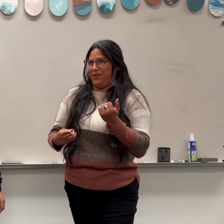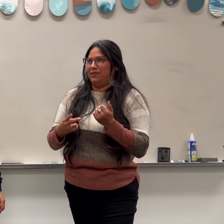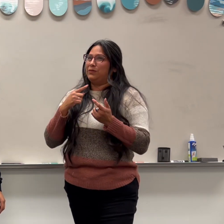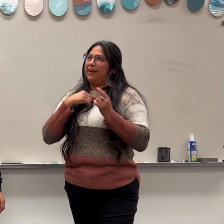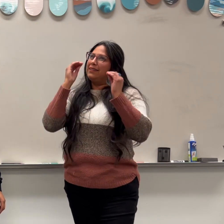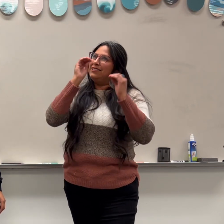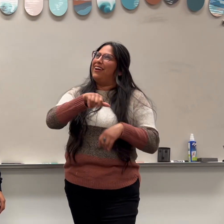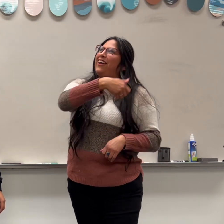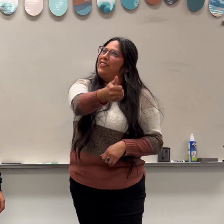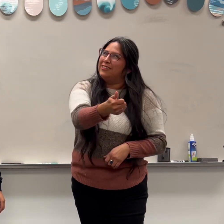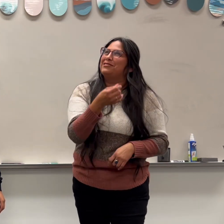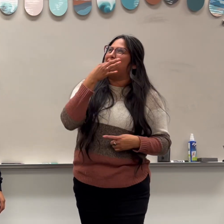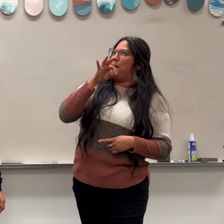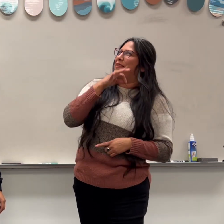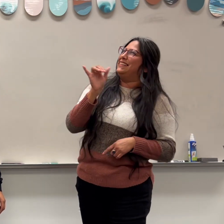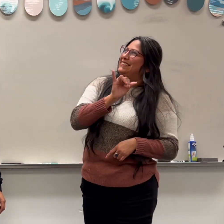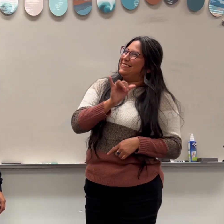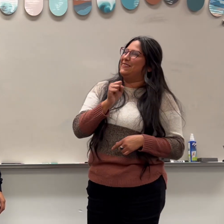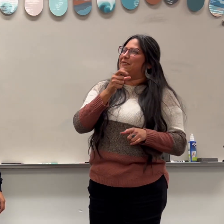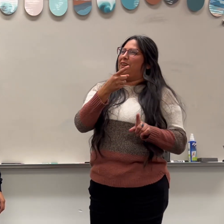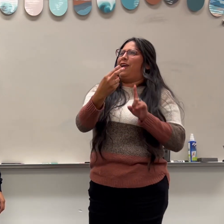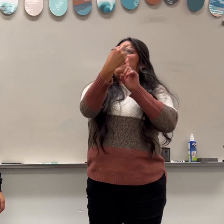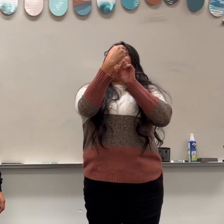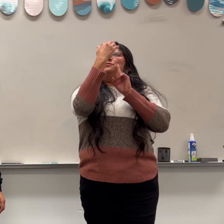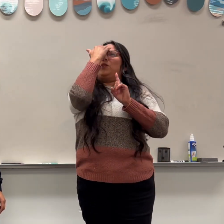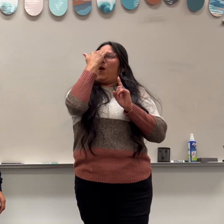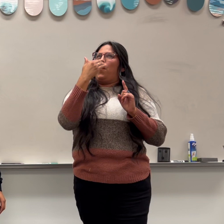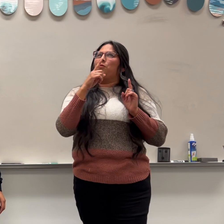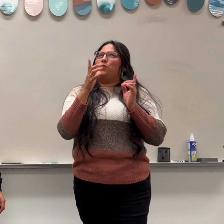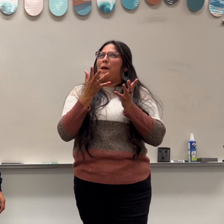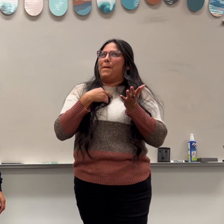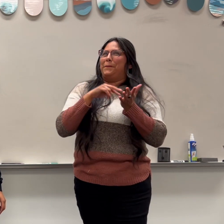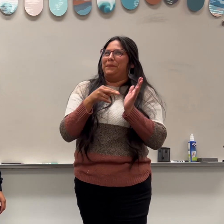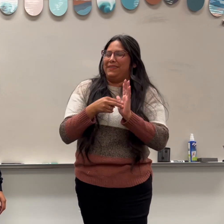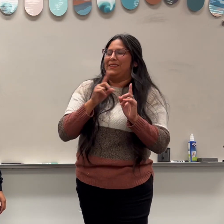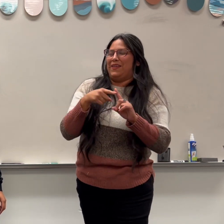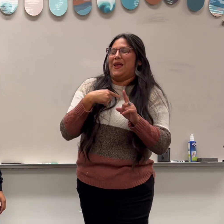culturally in the area but also to be able to teach some of the other deaf in the area what